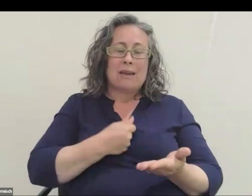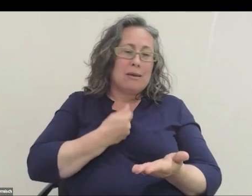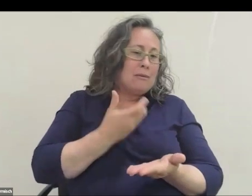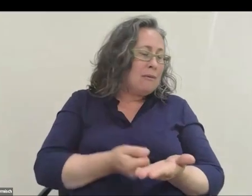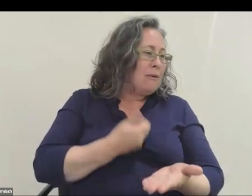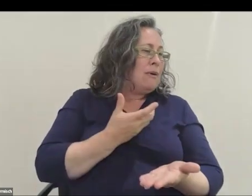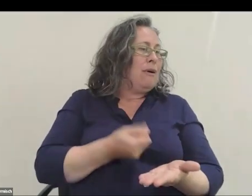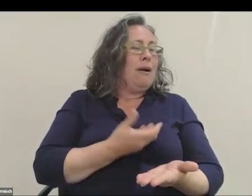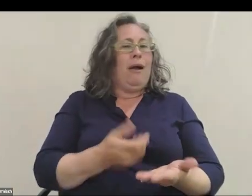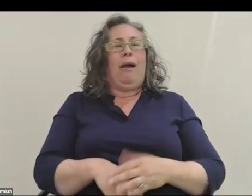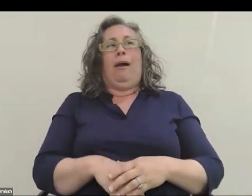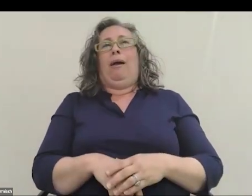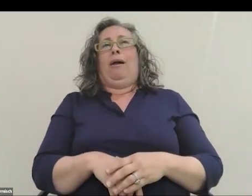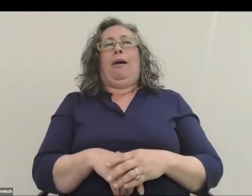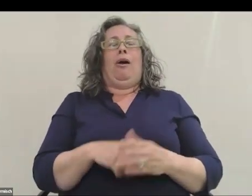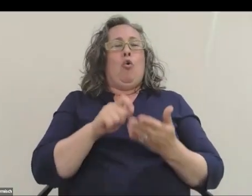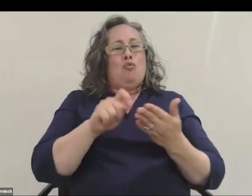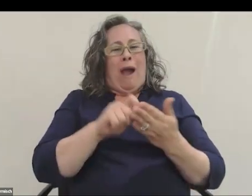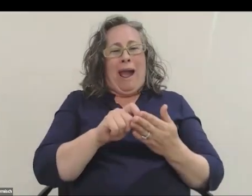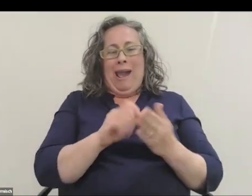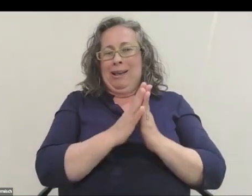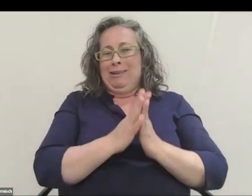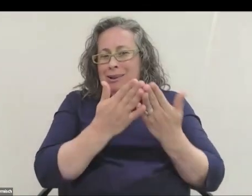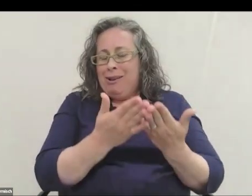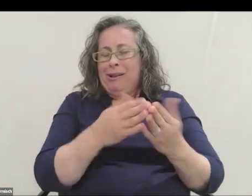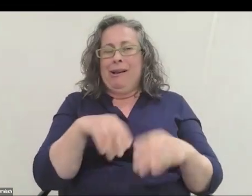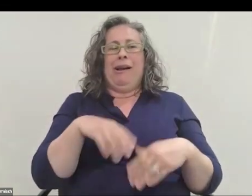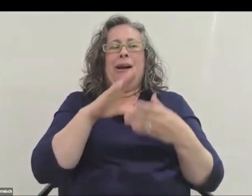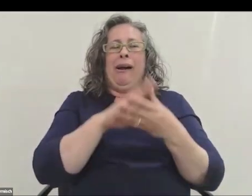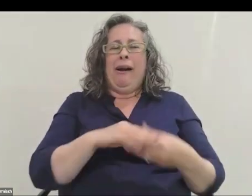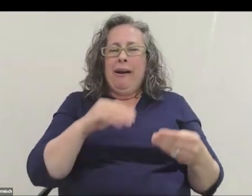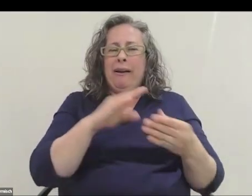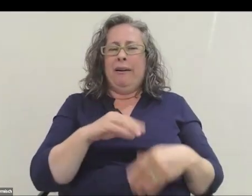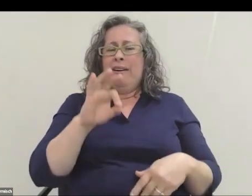who write poetry and prose, who write novels,